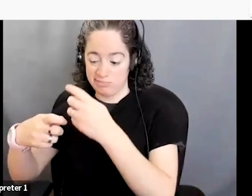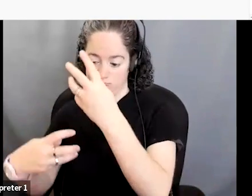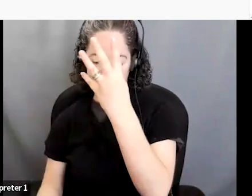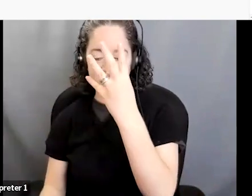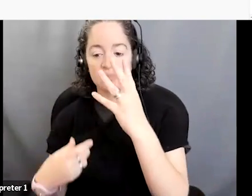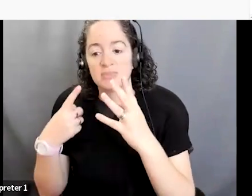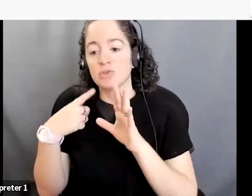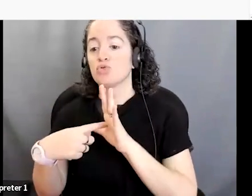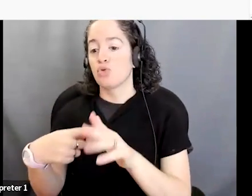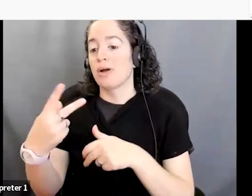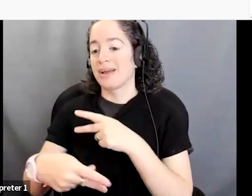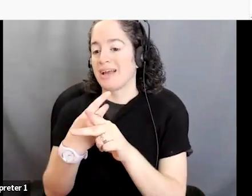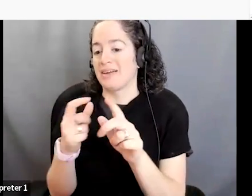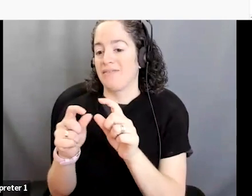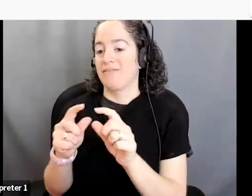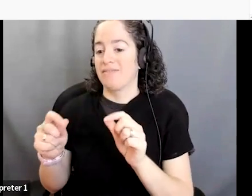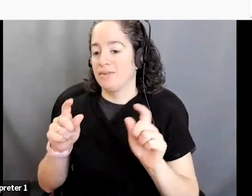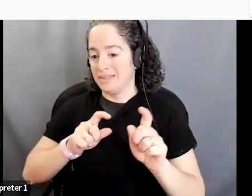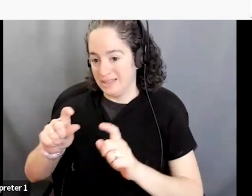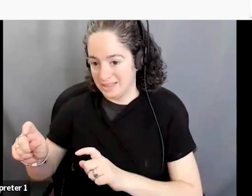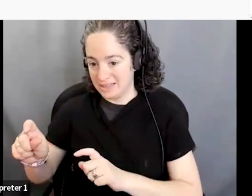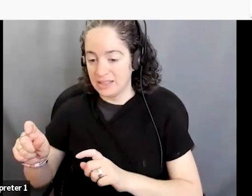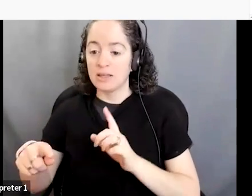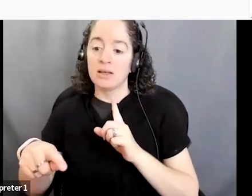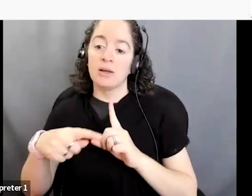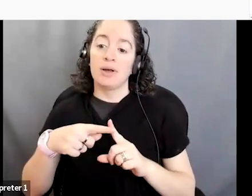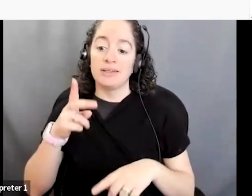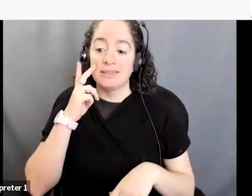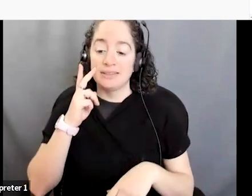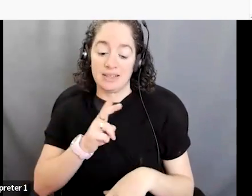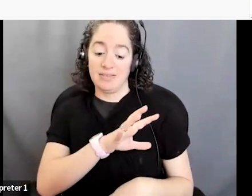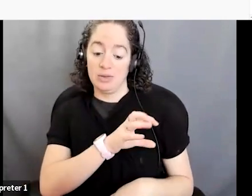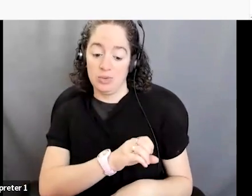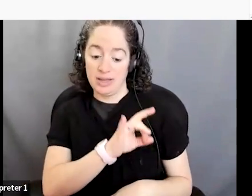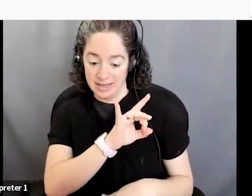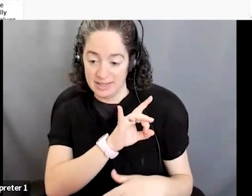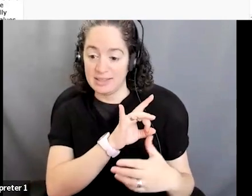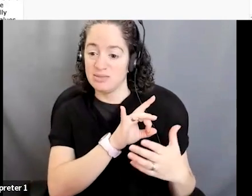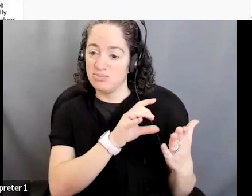There is a reference on section 508 criteria and what the heck those things mean.